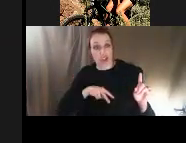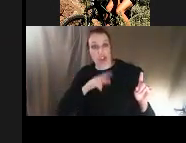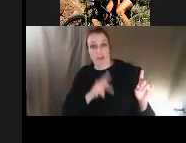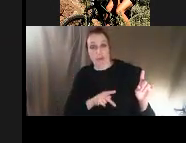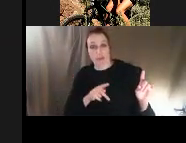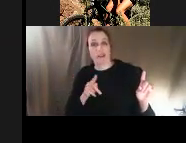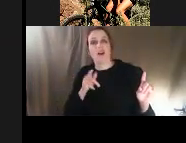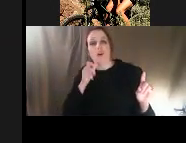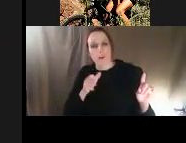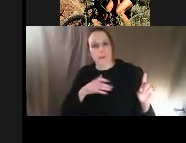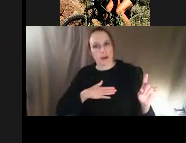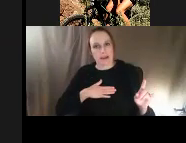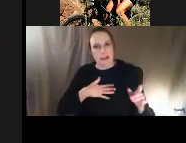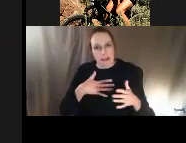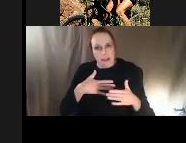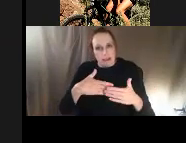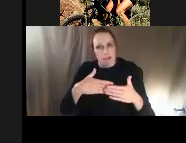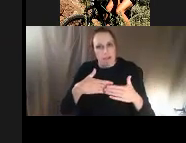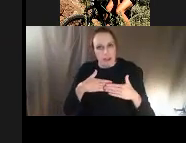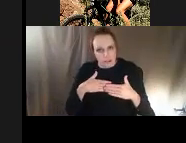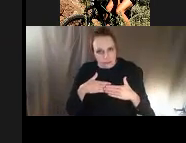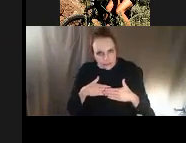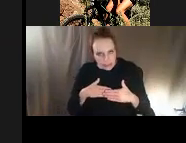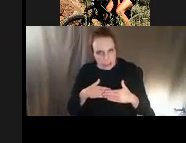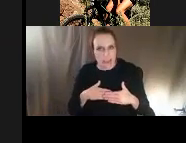you're staying focused and individually viewing your